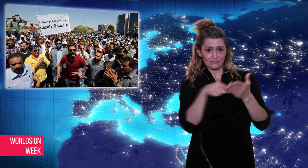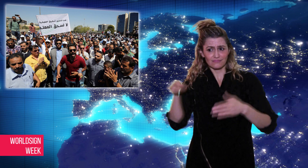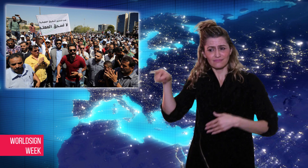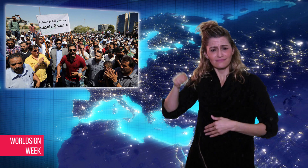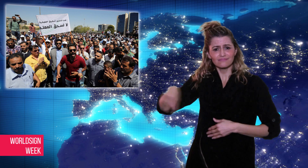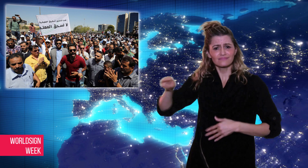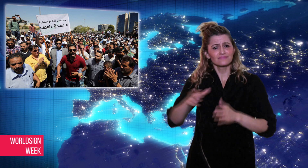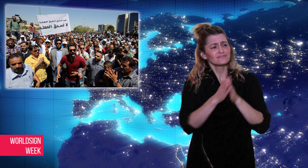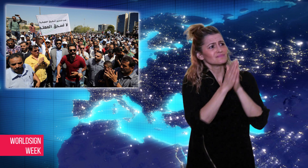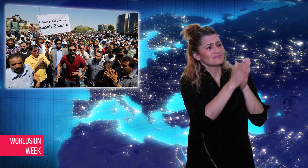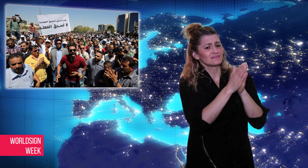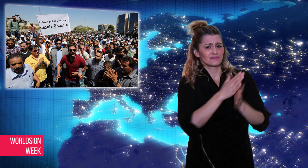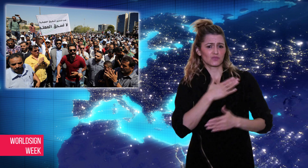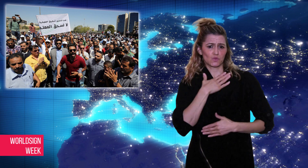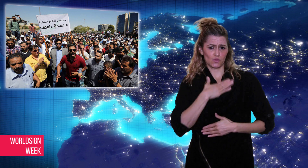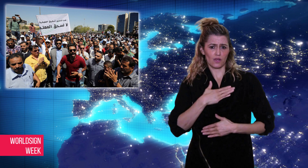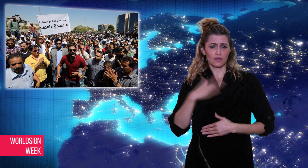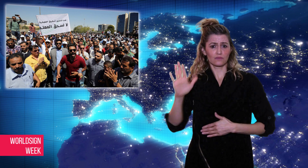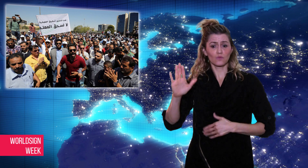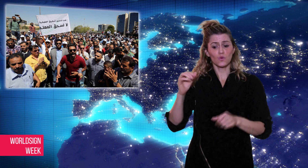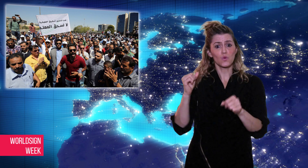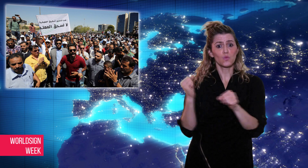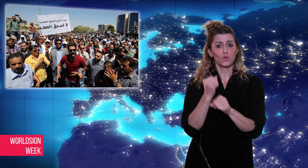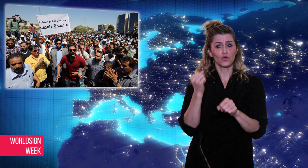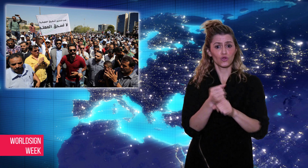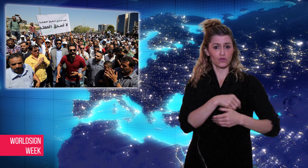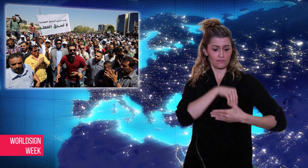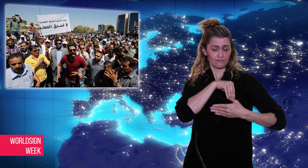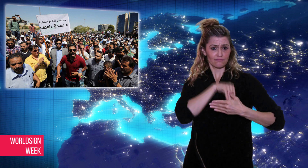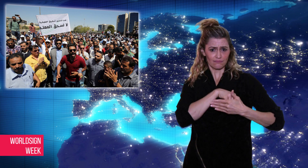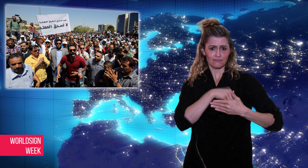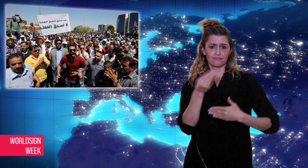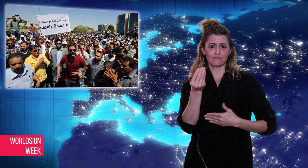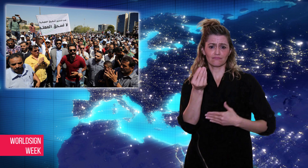salaries by 50 percent.